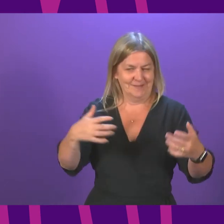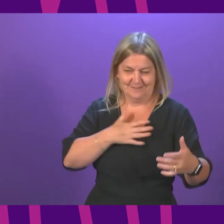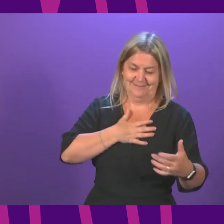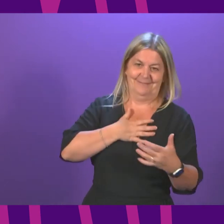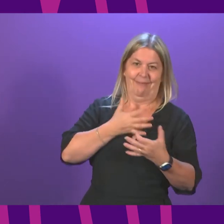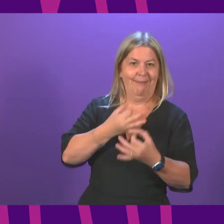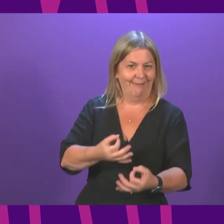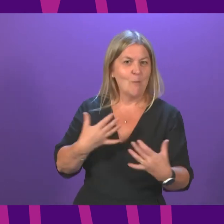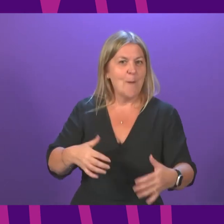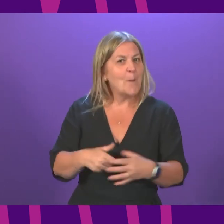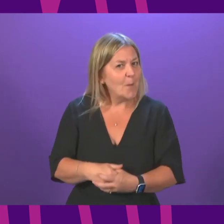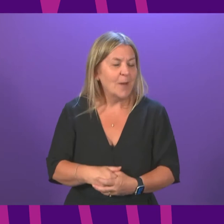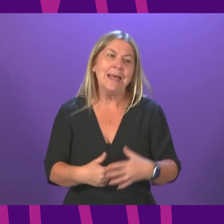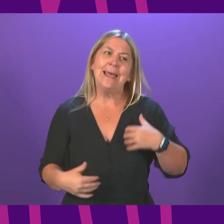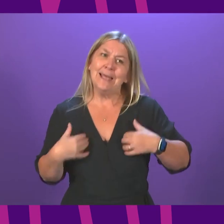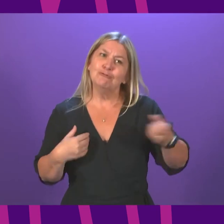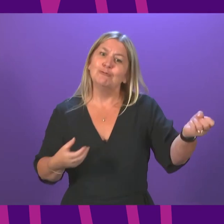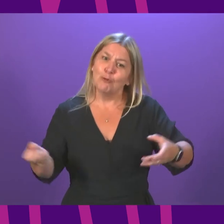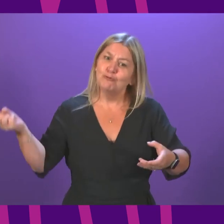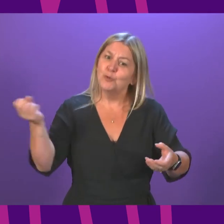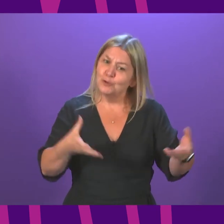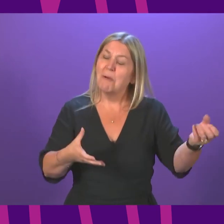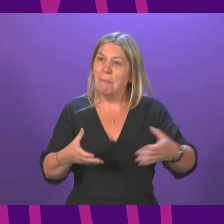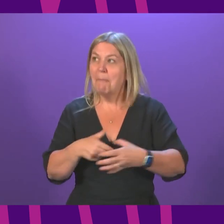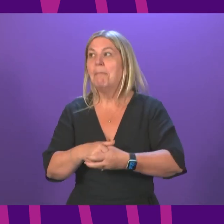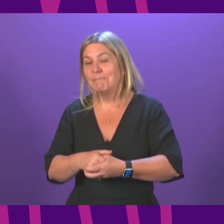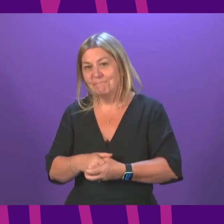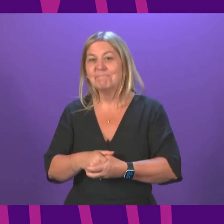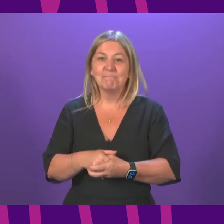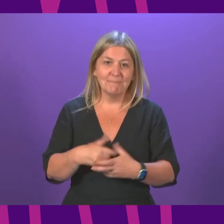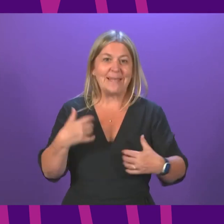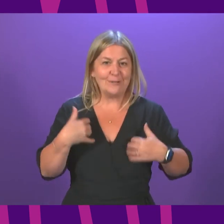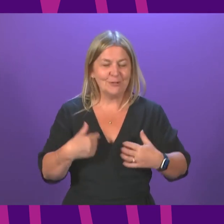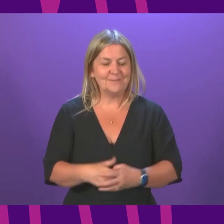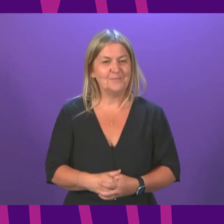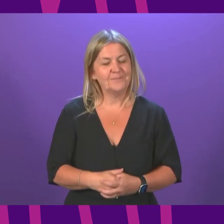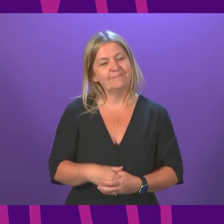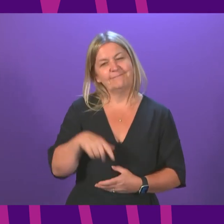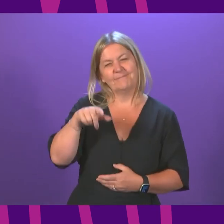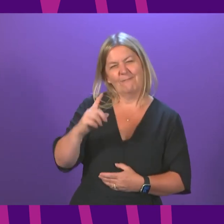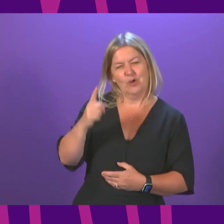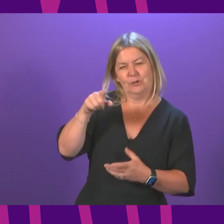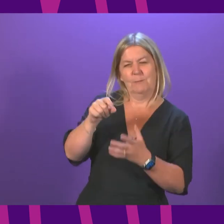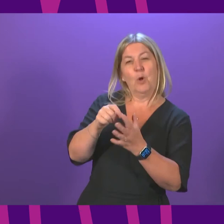with interesting contributions that I will reflect on.